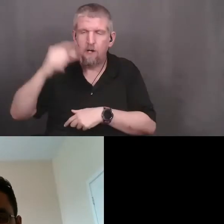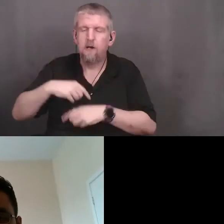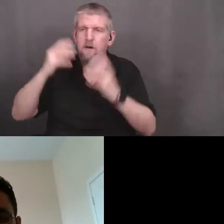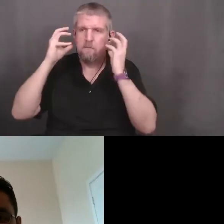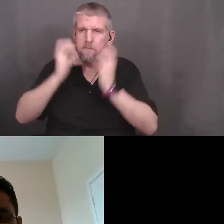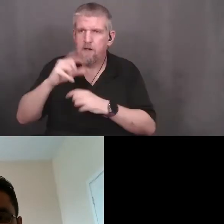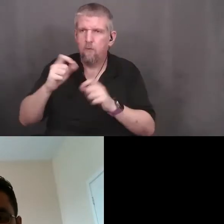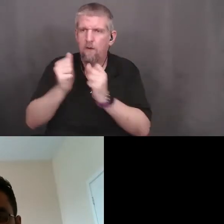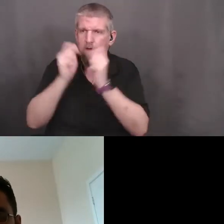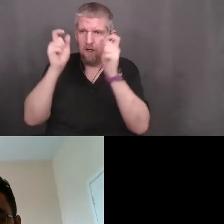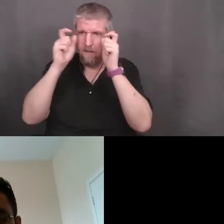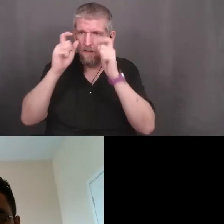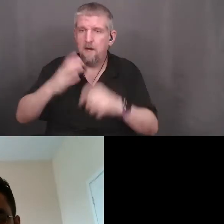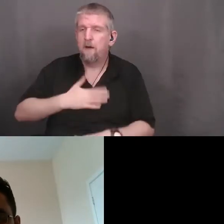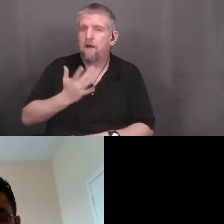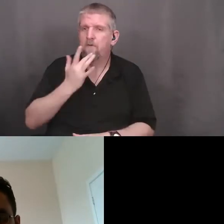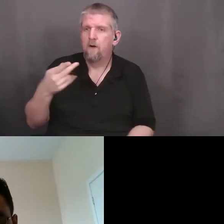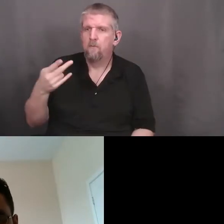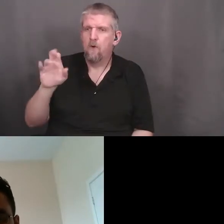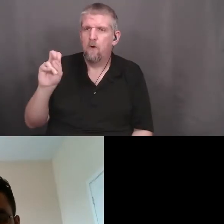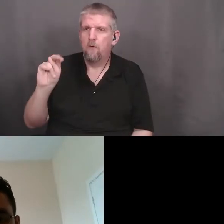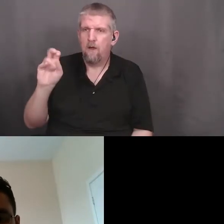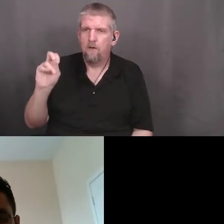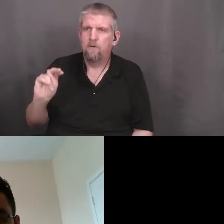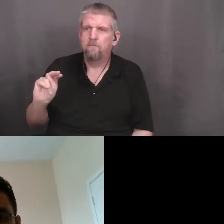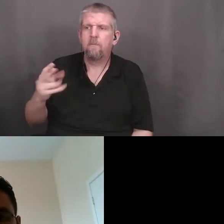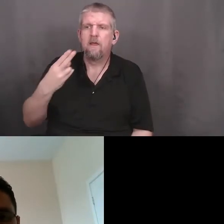and identify with the pronouns he, him and his.